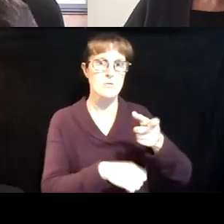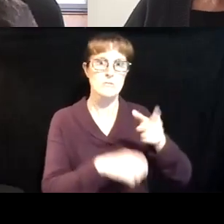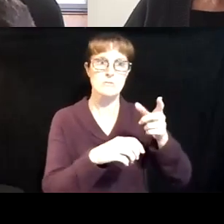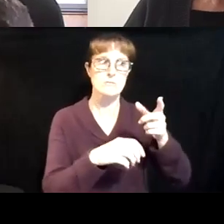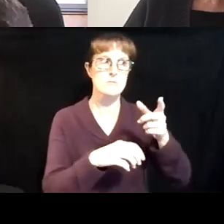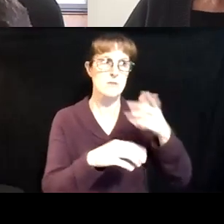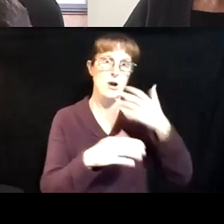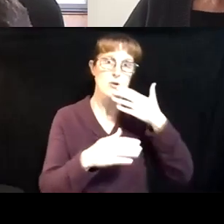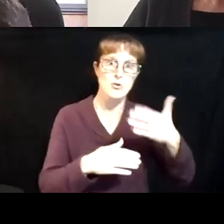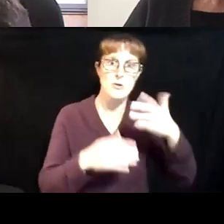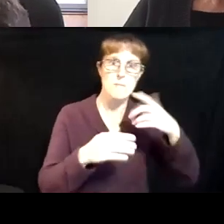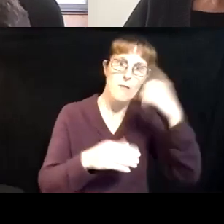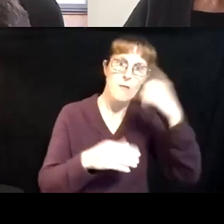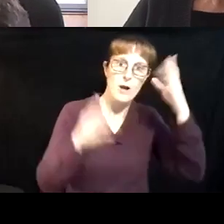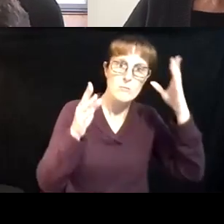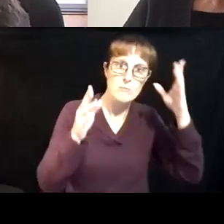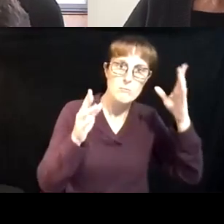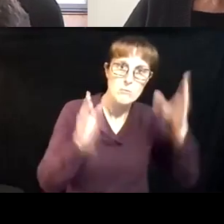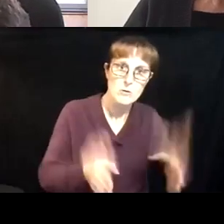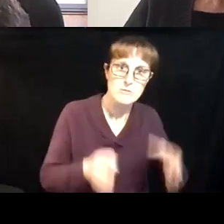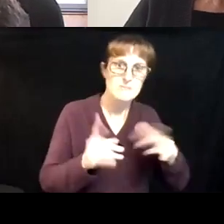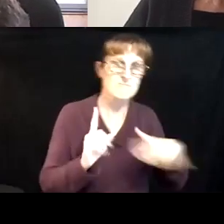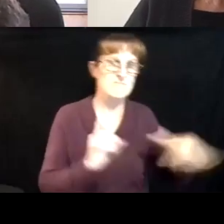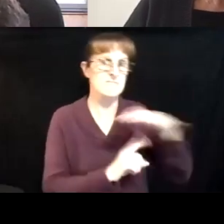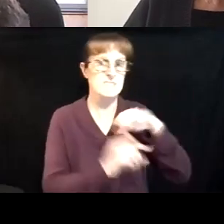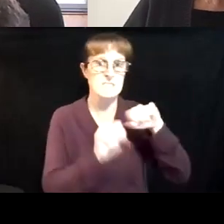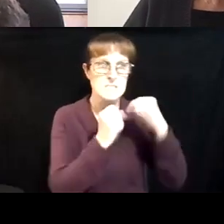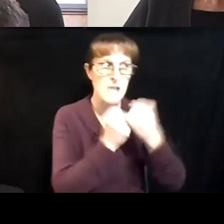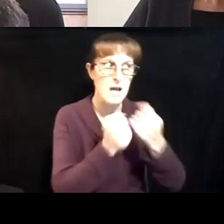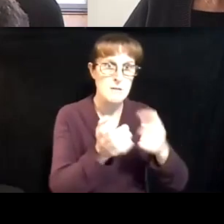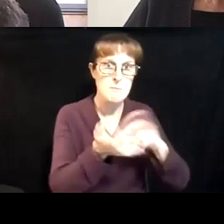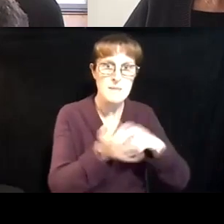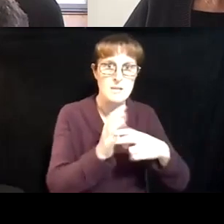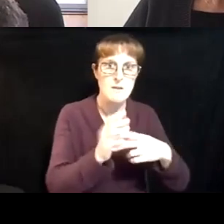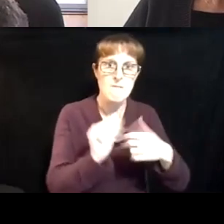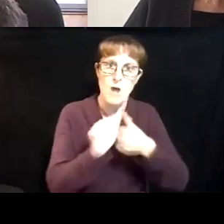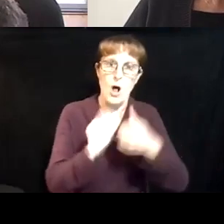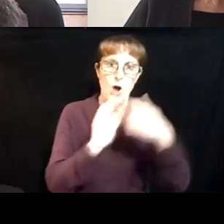then you have to follow these rules and exhibit blind obedience.